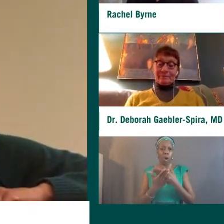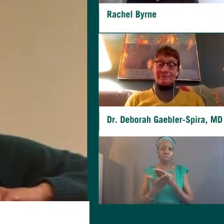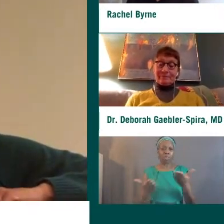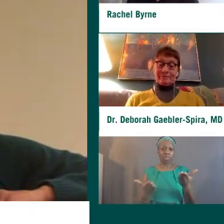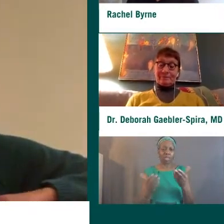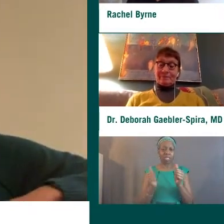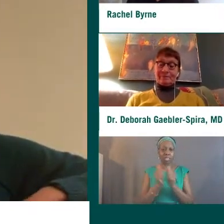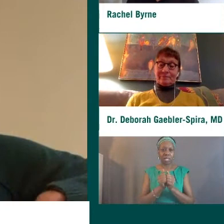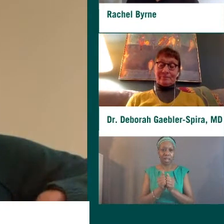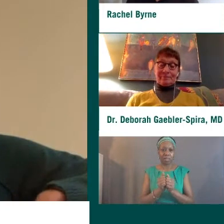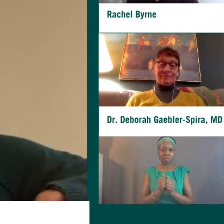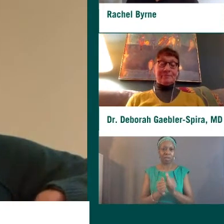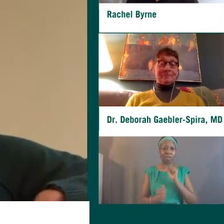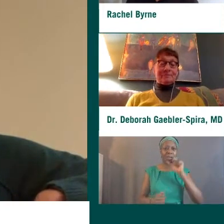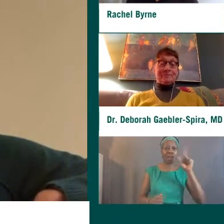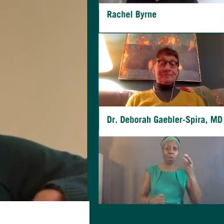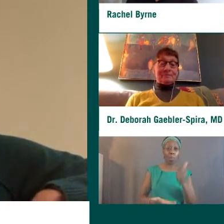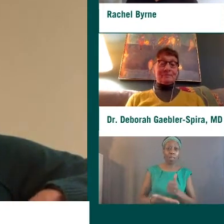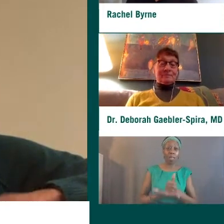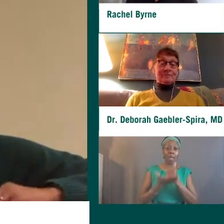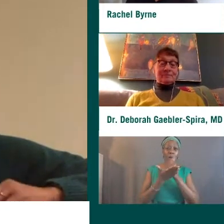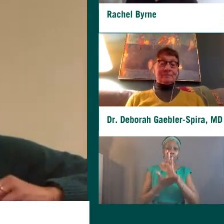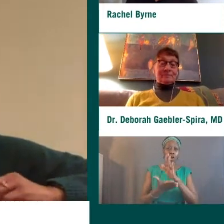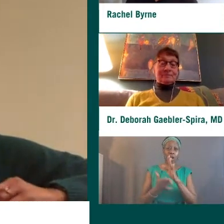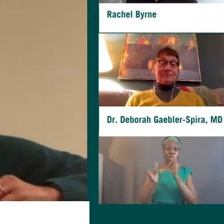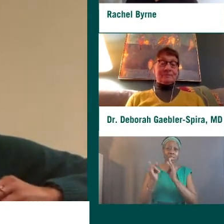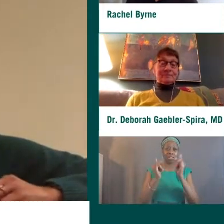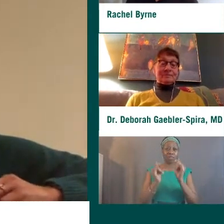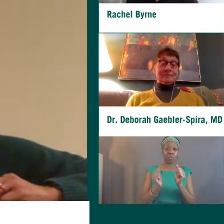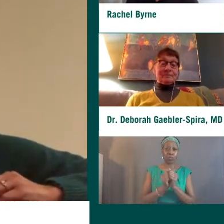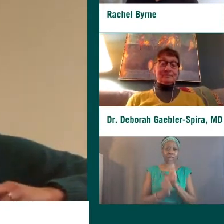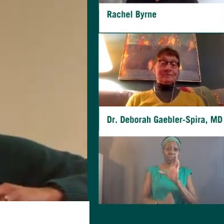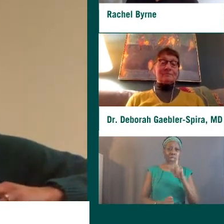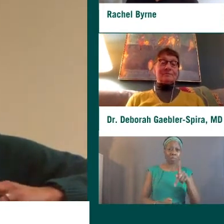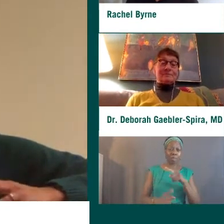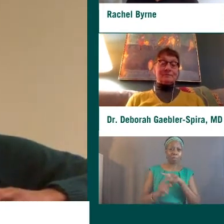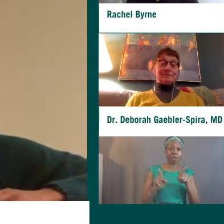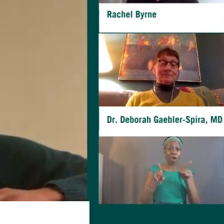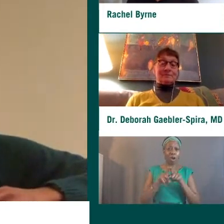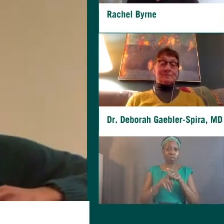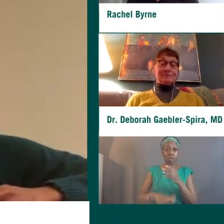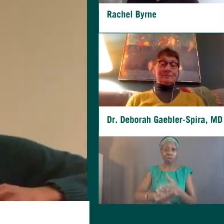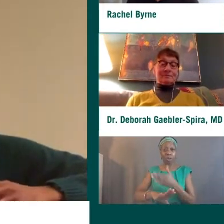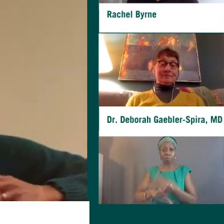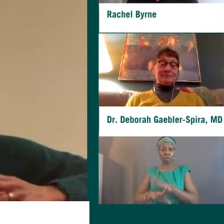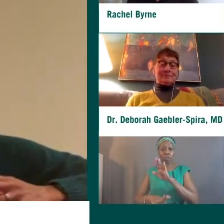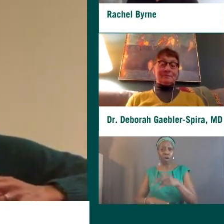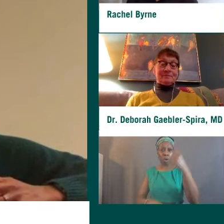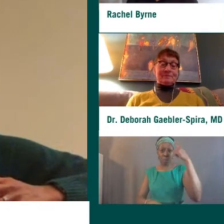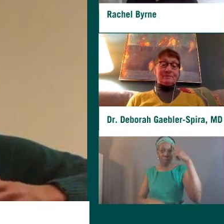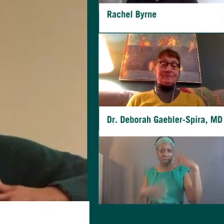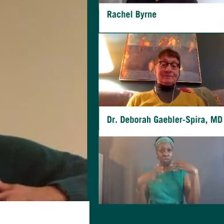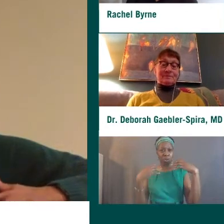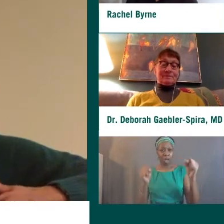with cerebral palsy in terms of her physicalness, but also her mental health. Giving her activities that are comparable